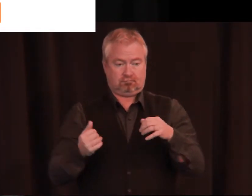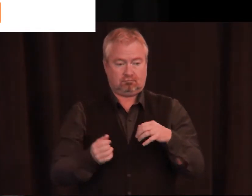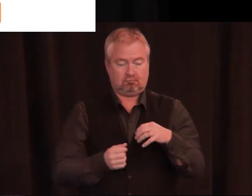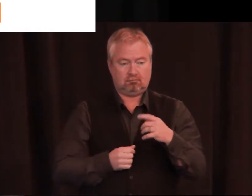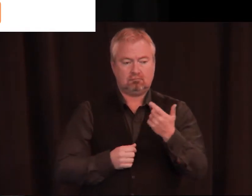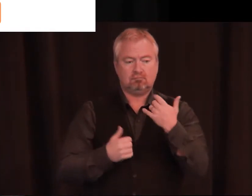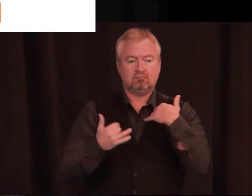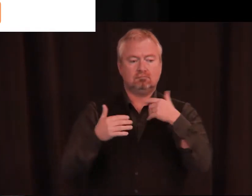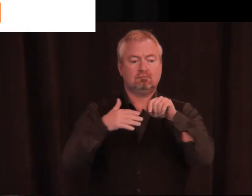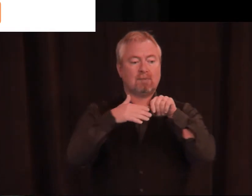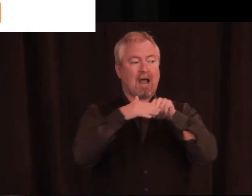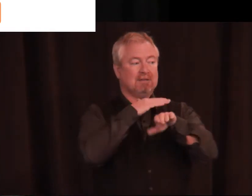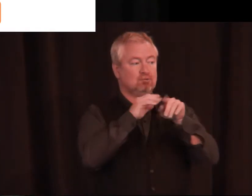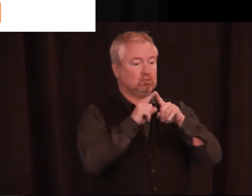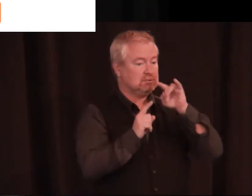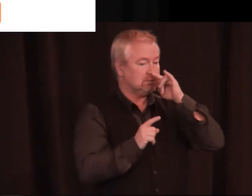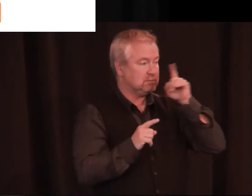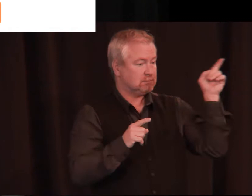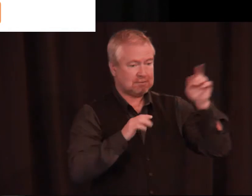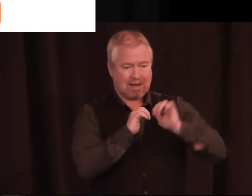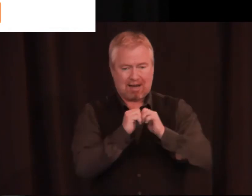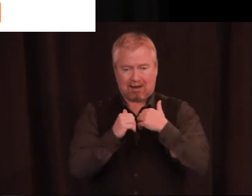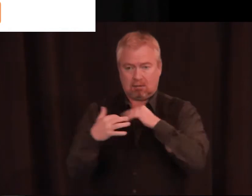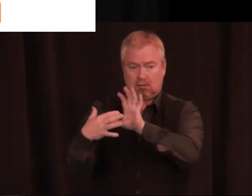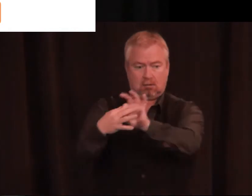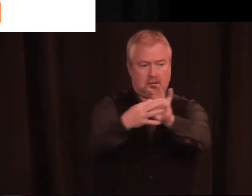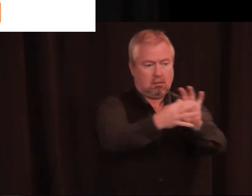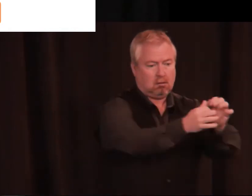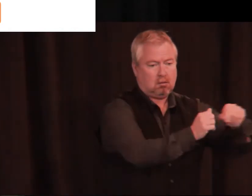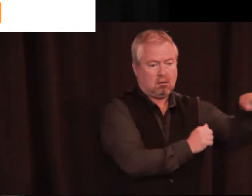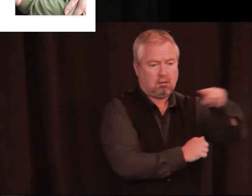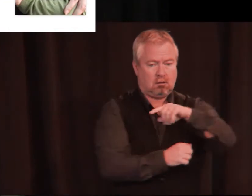and how does that relate to their outcomes.